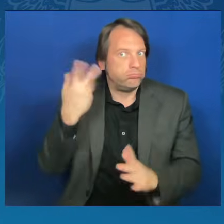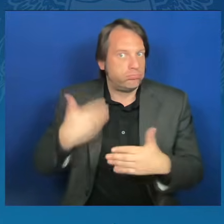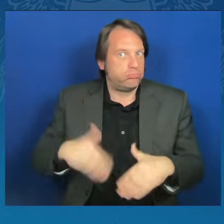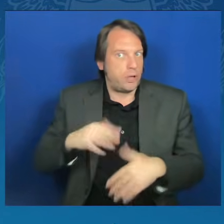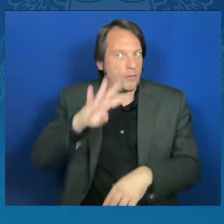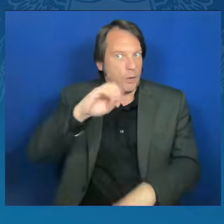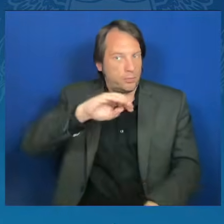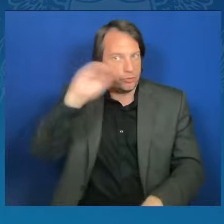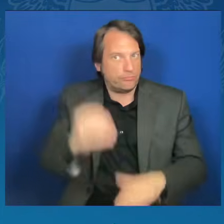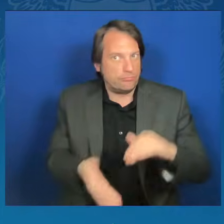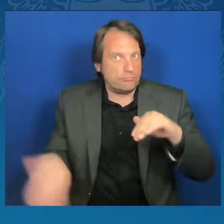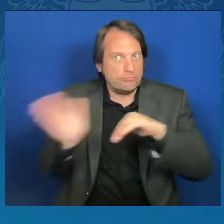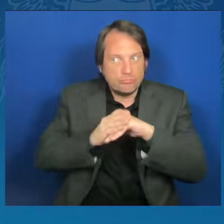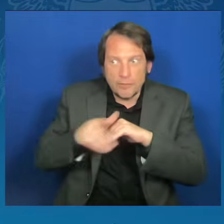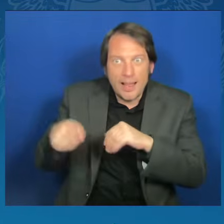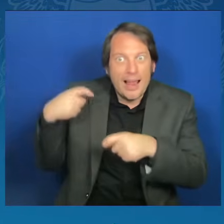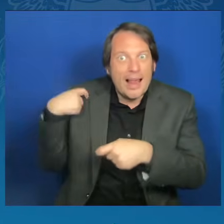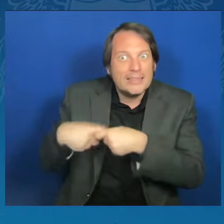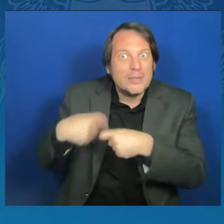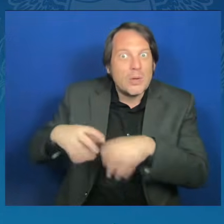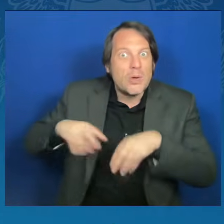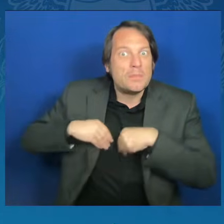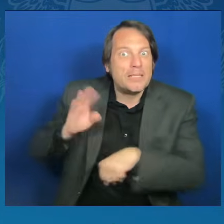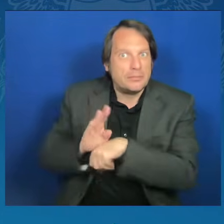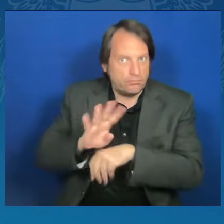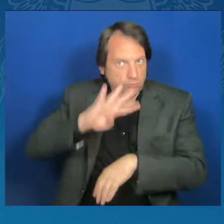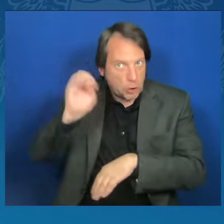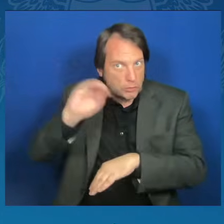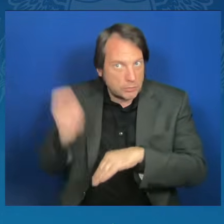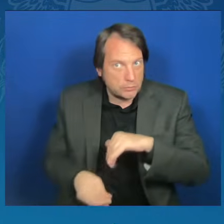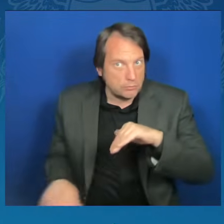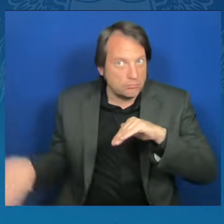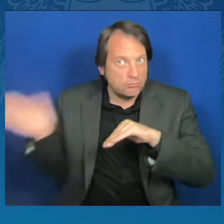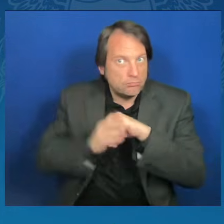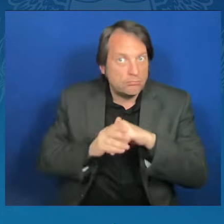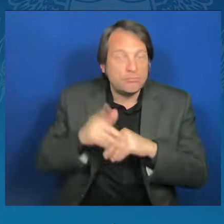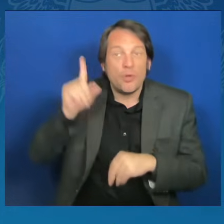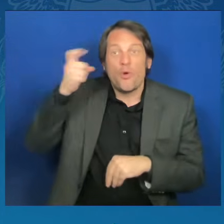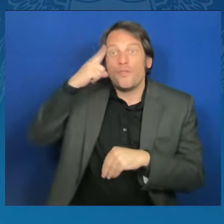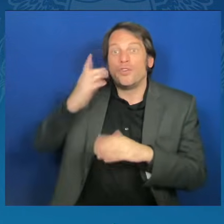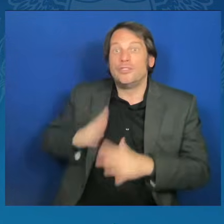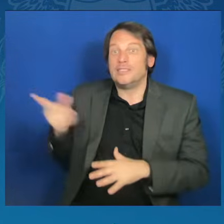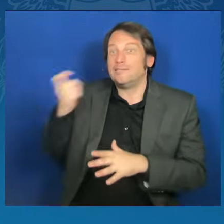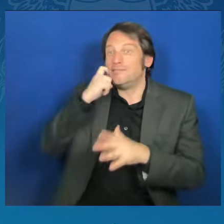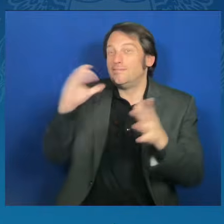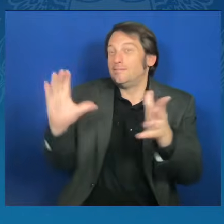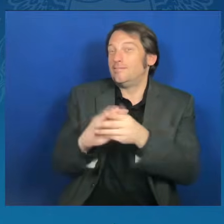the thing they need is they need money to grow their dreams and to grow their businesses and to hire more Americans.